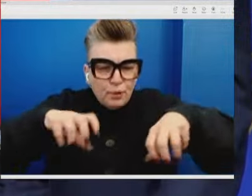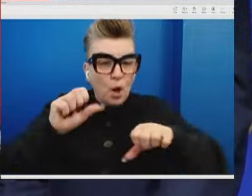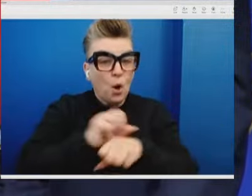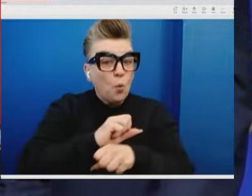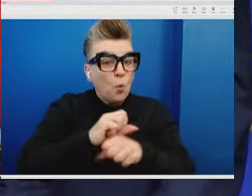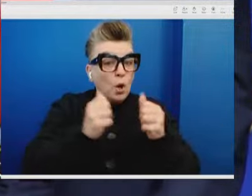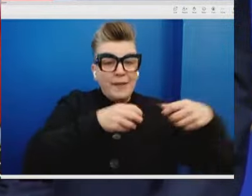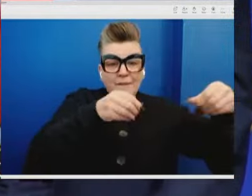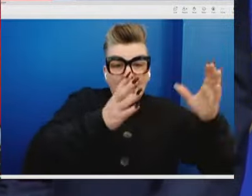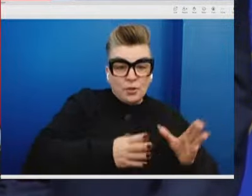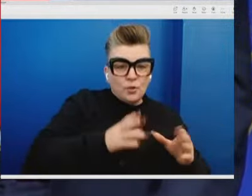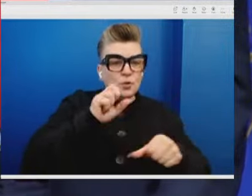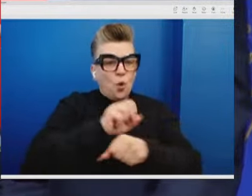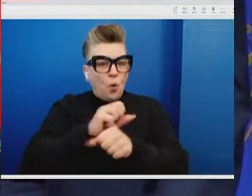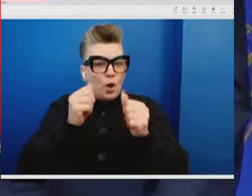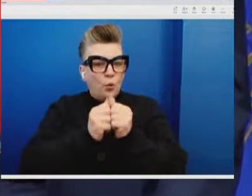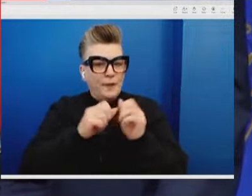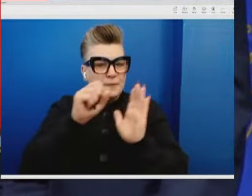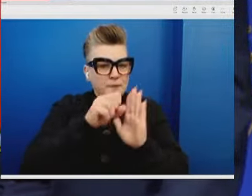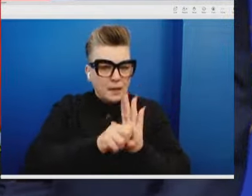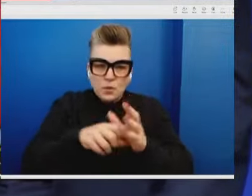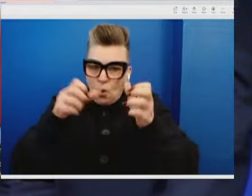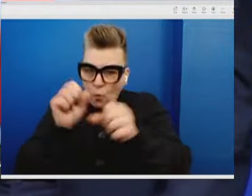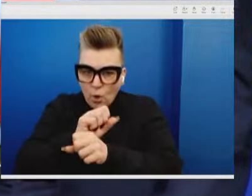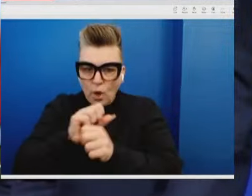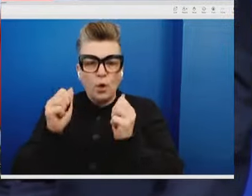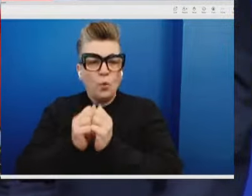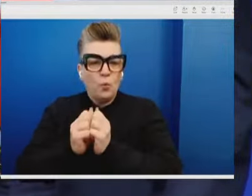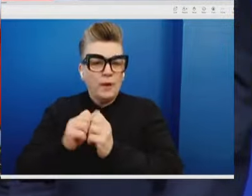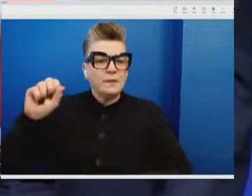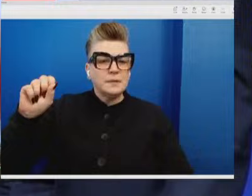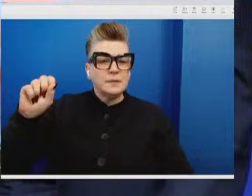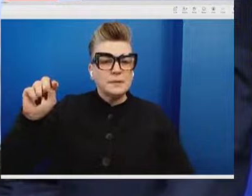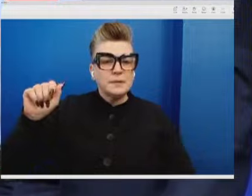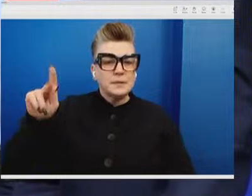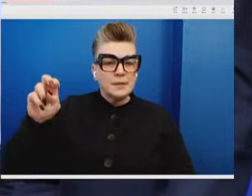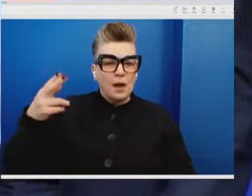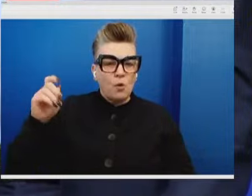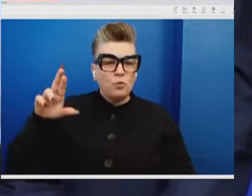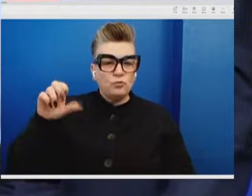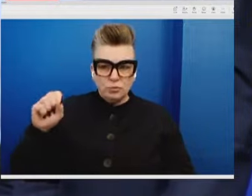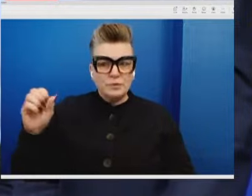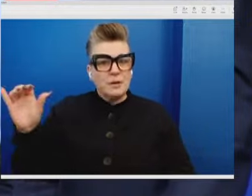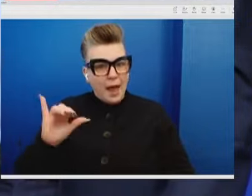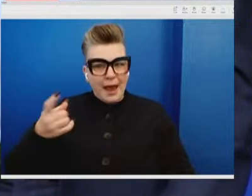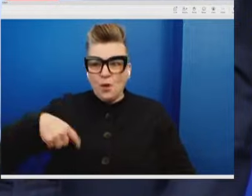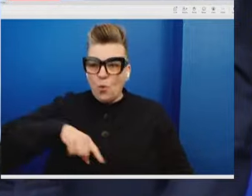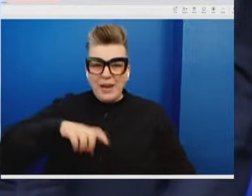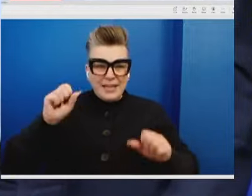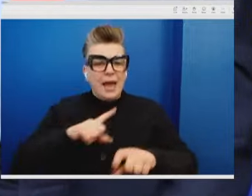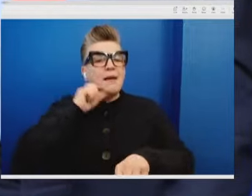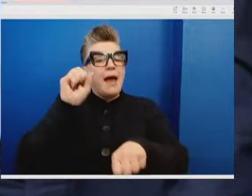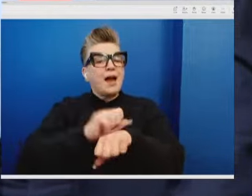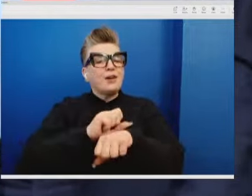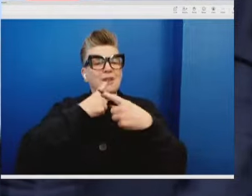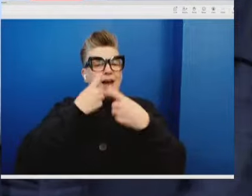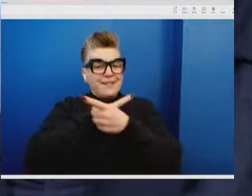private sector to actually accomplish what we're about to announce today. Finally, I want to say thanks to the companies that we're announcing today